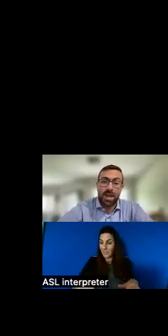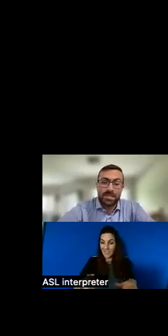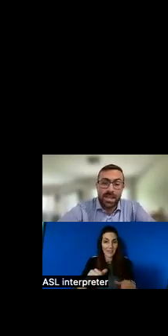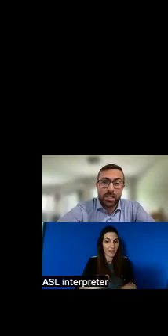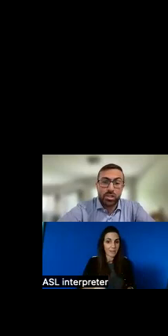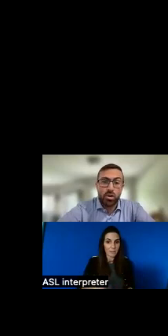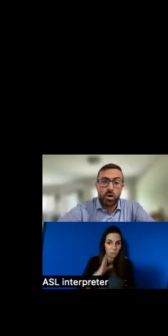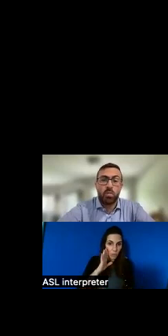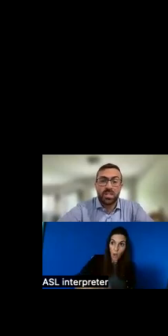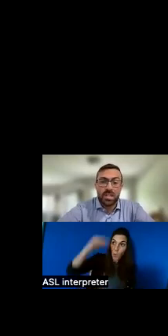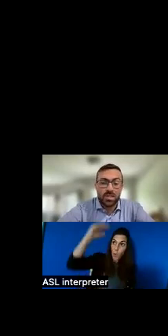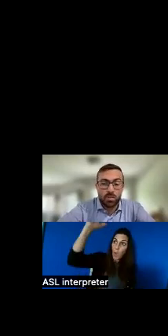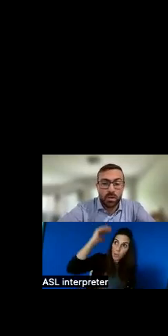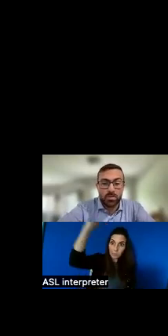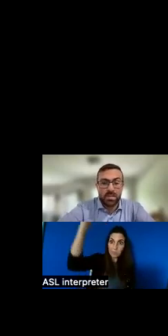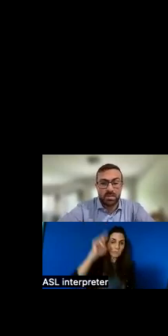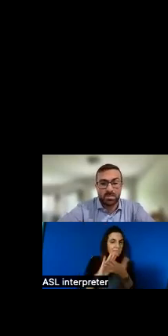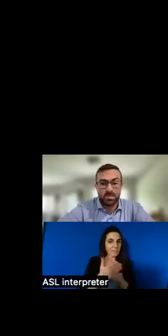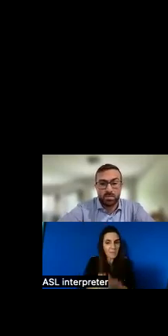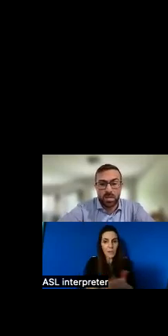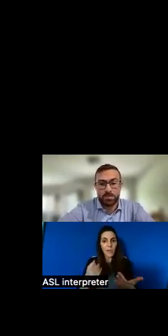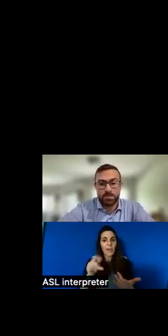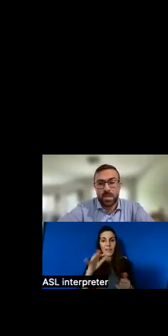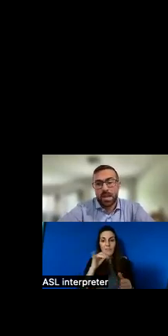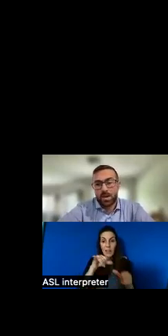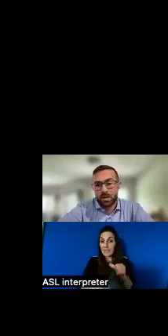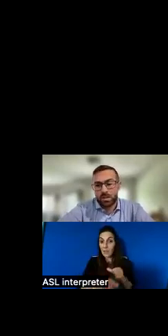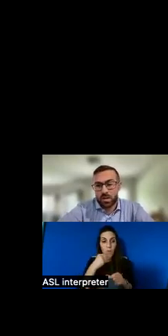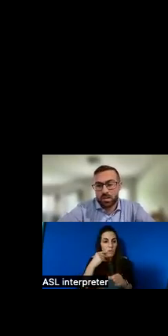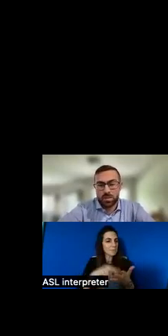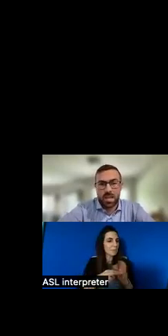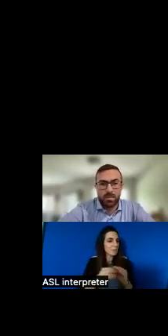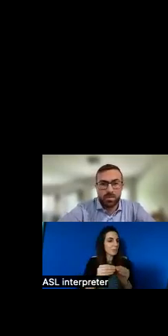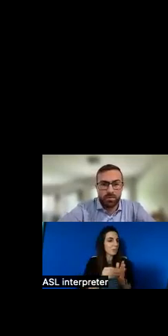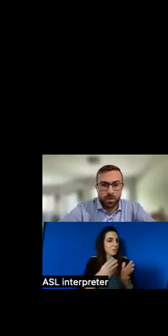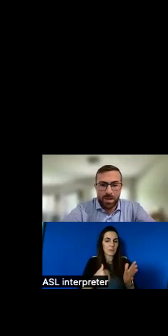not staying in your home which is more expensive right I heard saw someone's comment before about